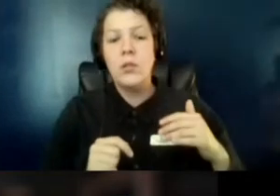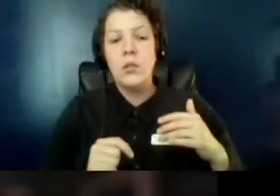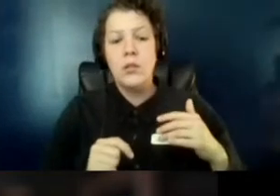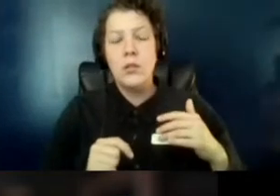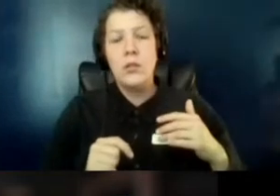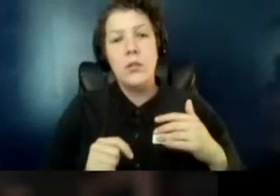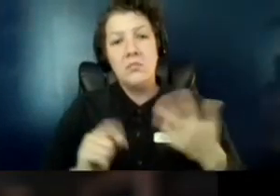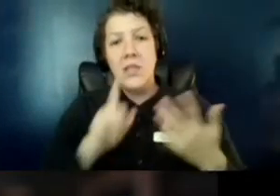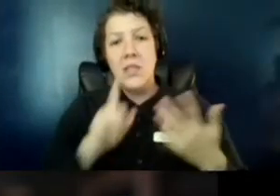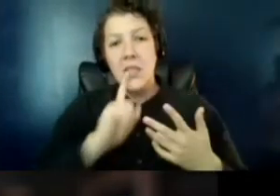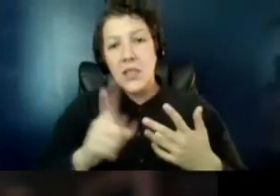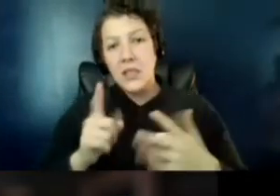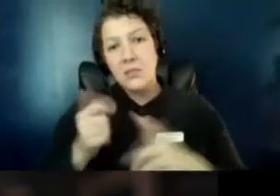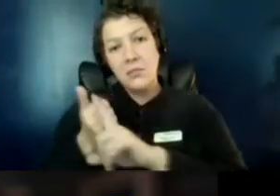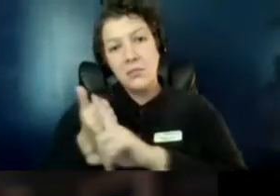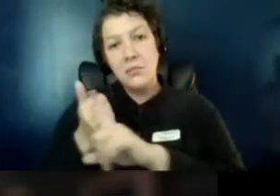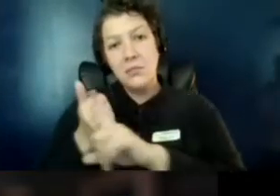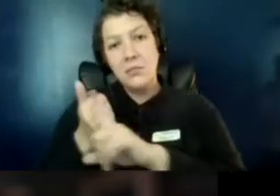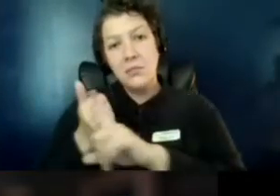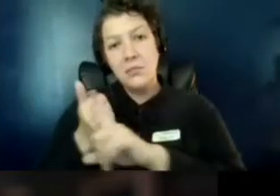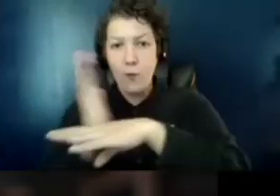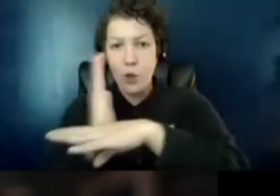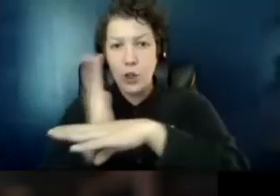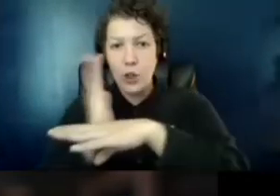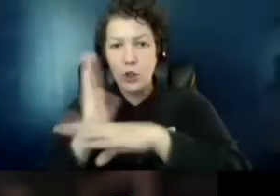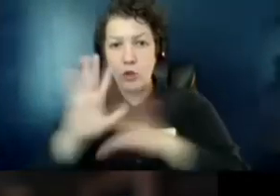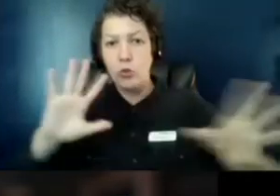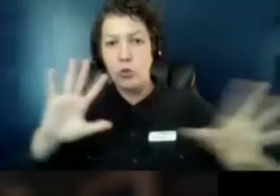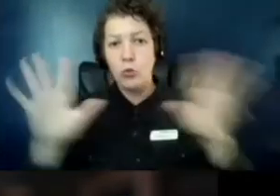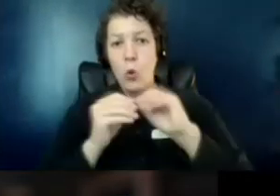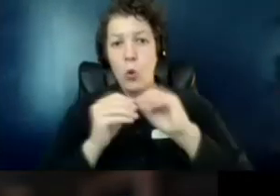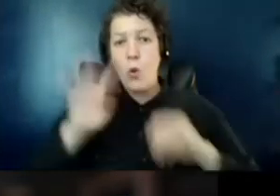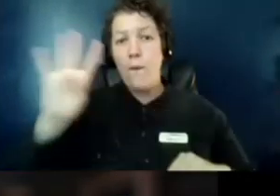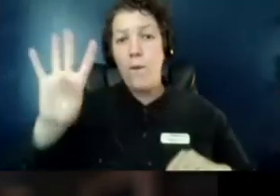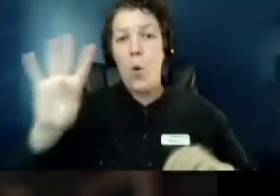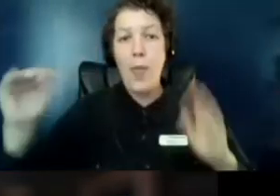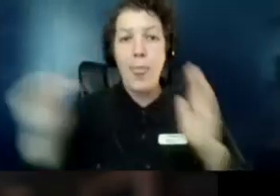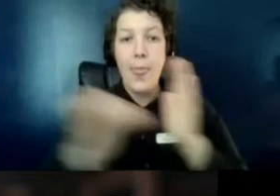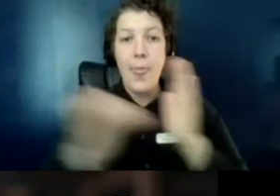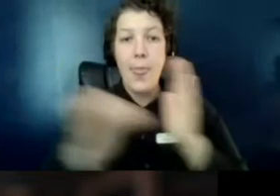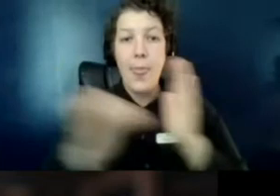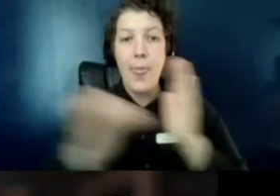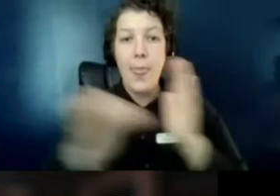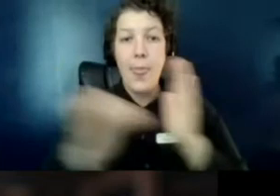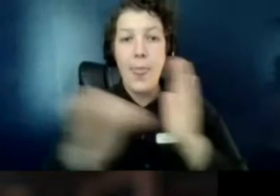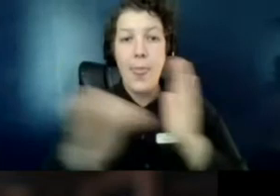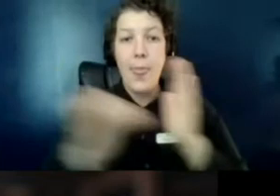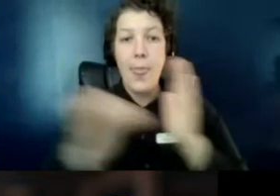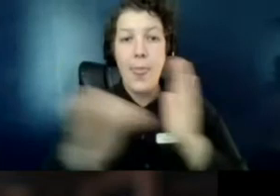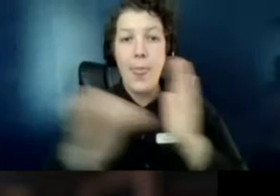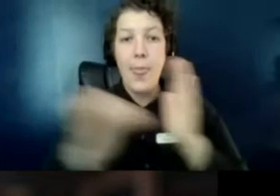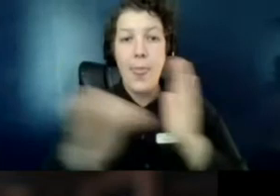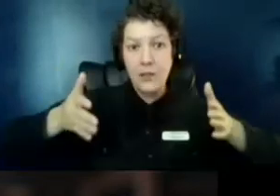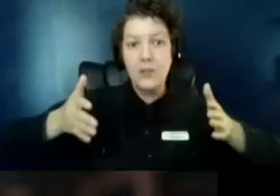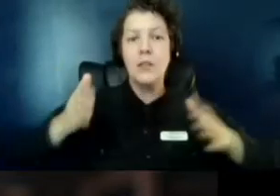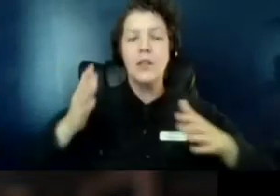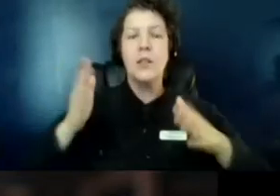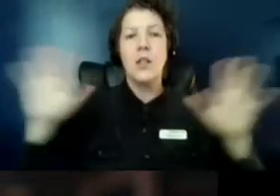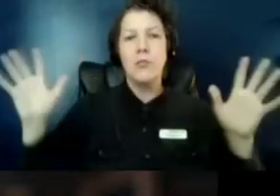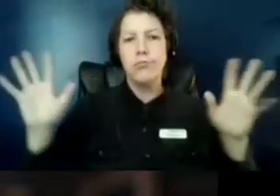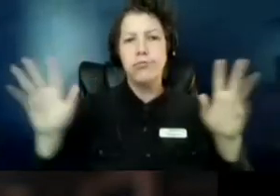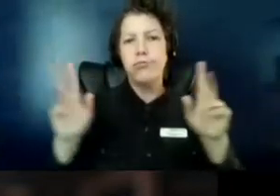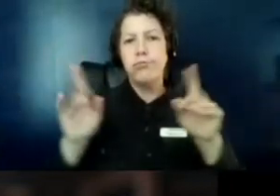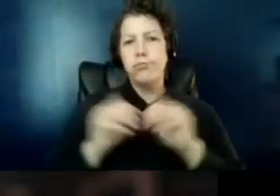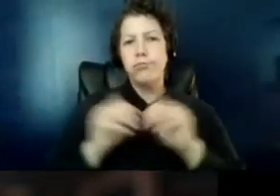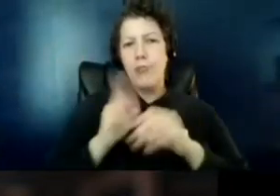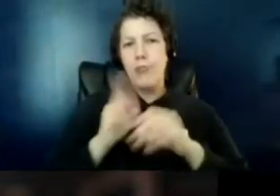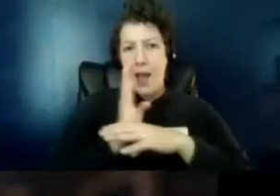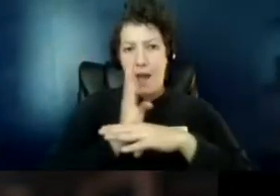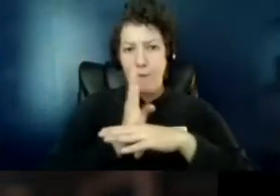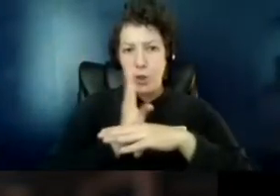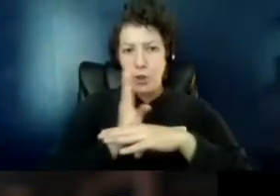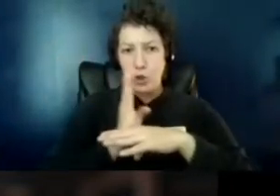4,000 pilots. And they figured out what the specific center ideal pilot mention would